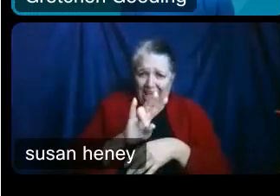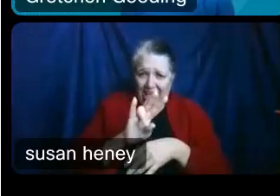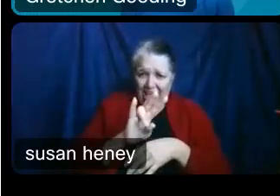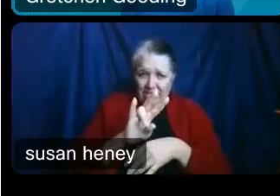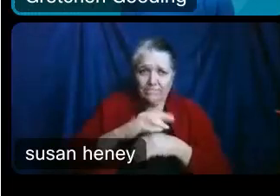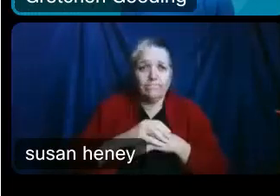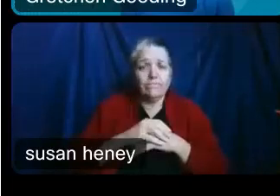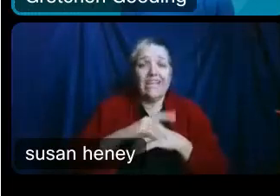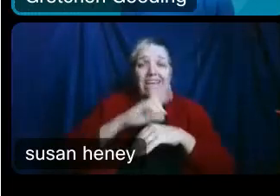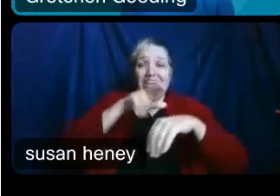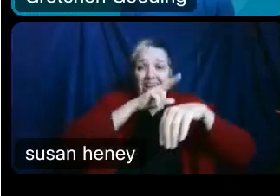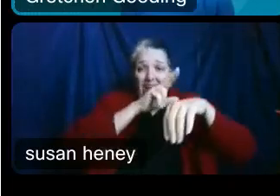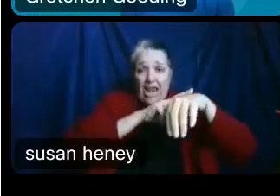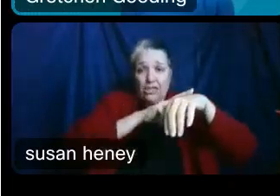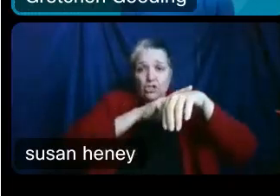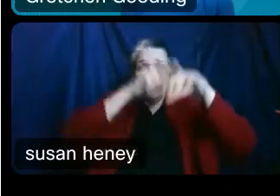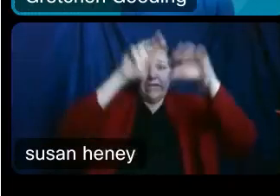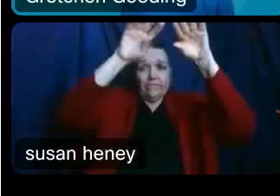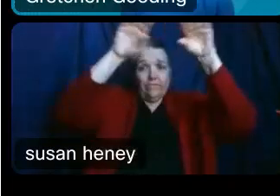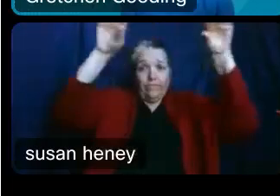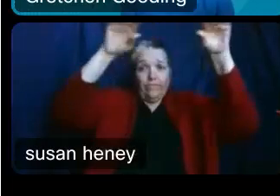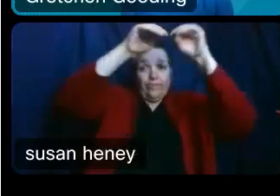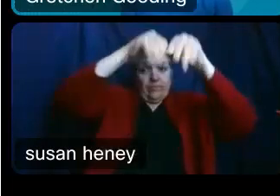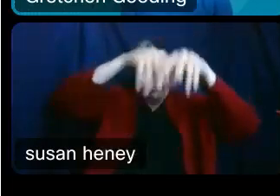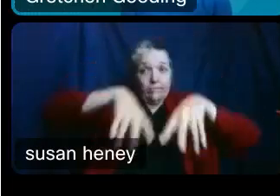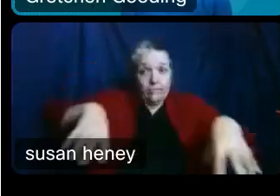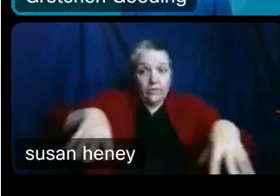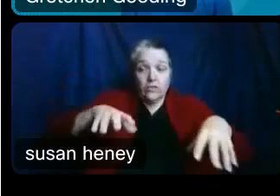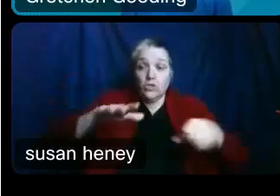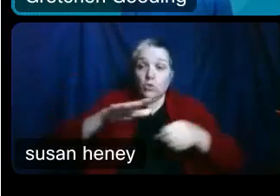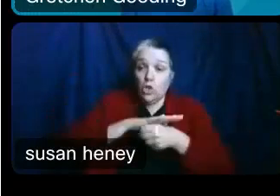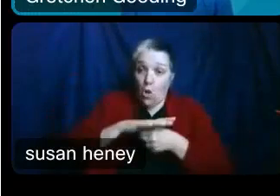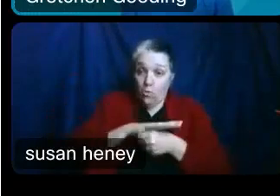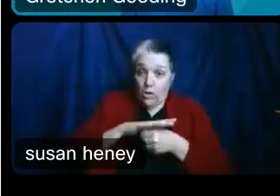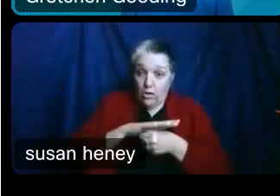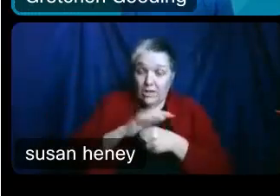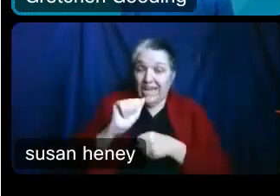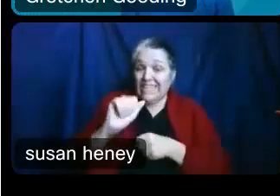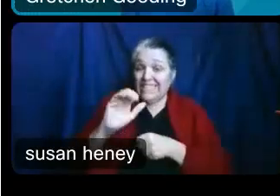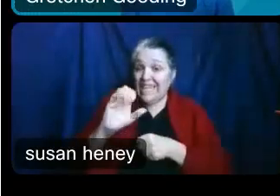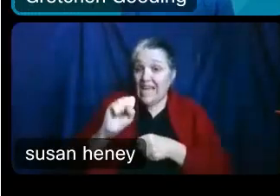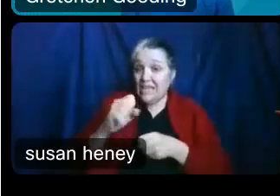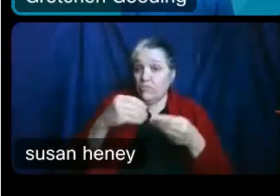to your local community, the ACS provides data for more geographies on an annual basis